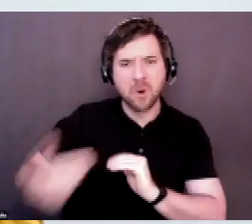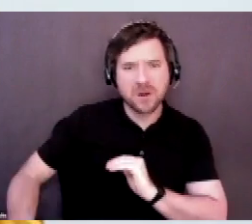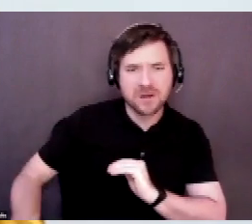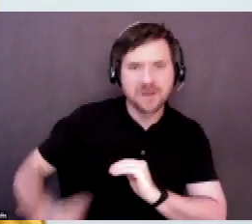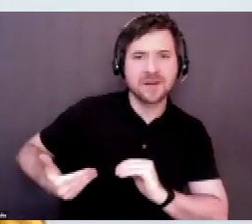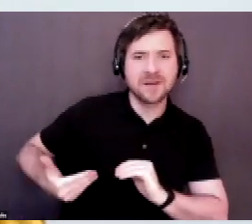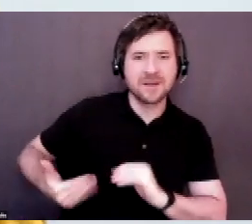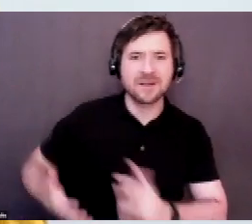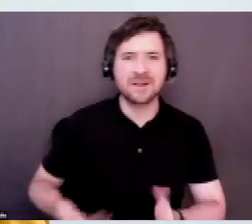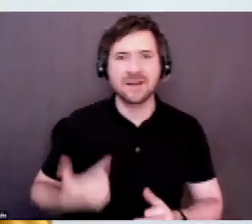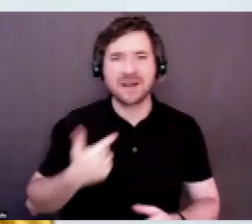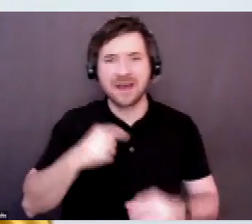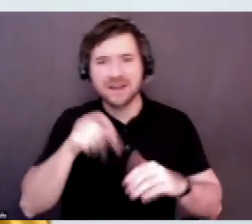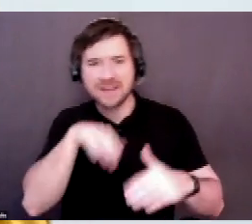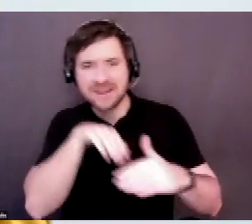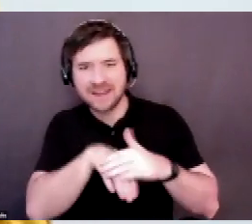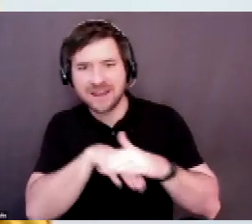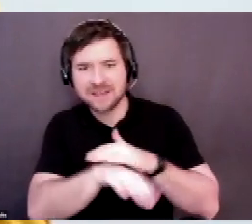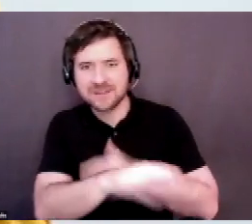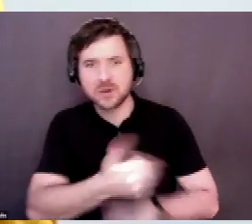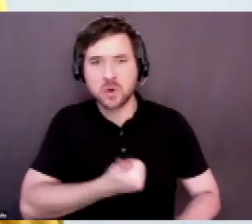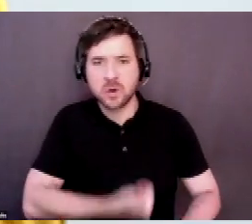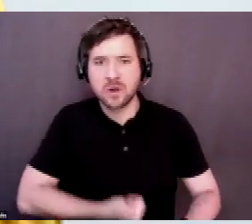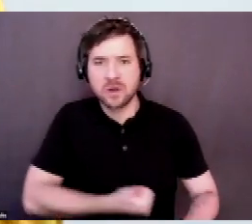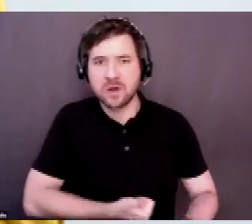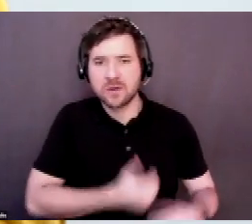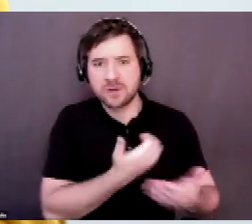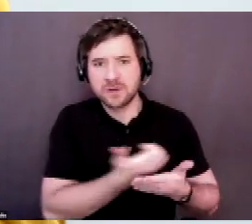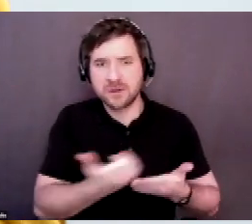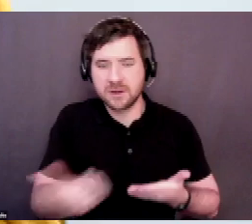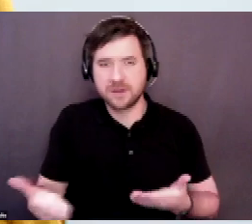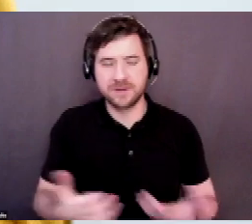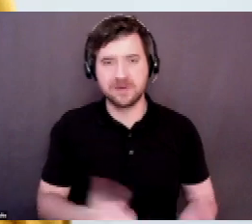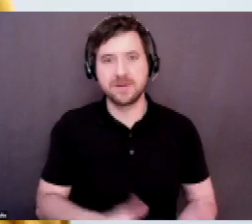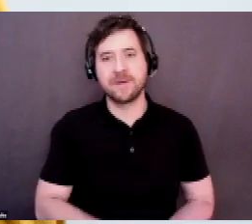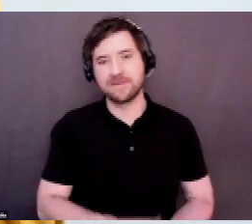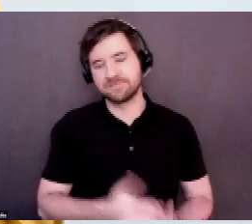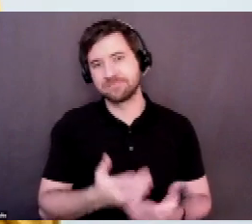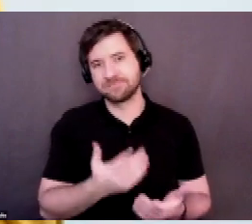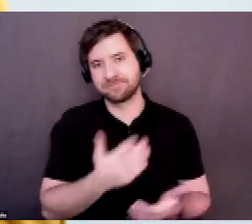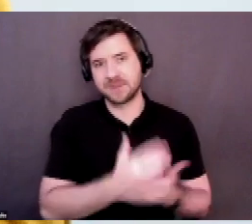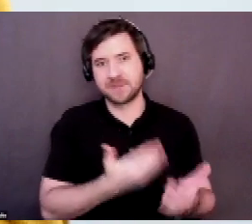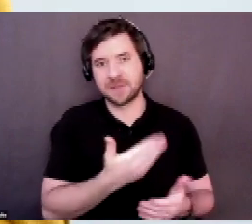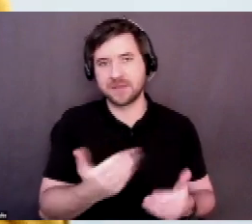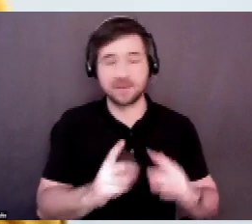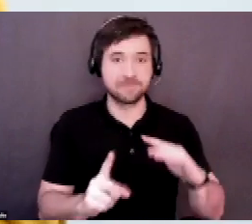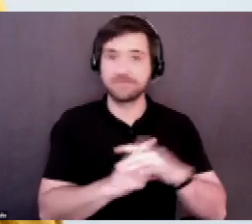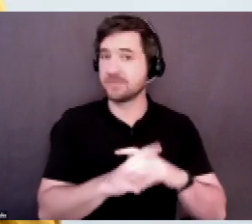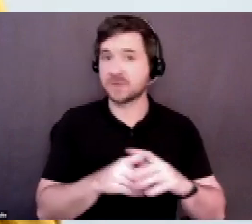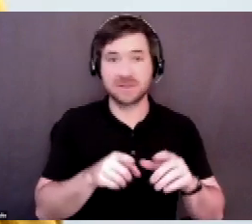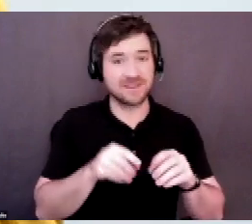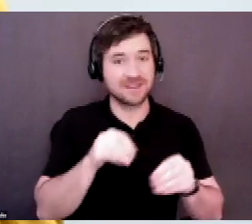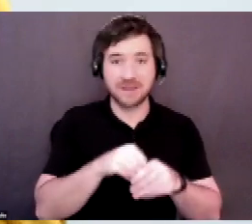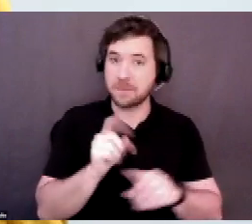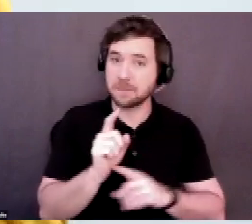until you realize that you might need a specific test. But for all intent purposes, I mean, with my first pregnancy,